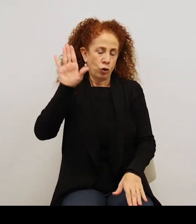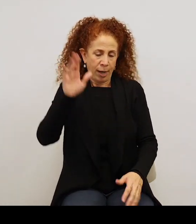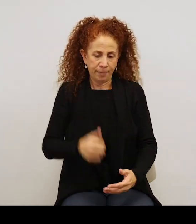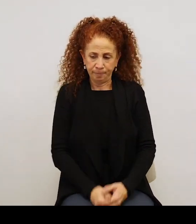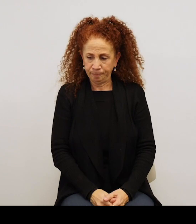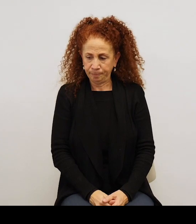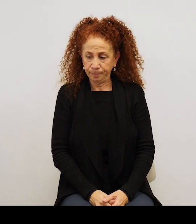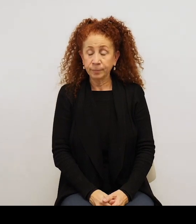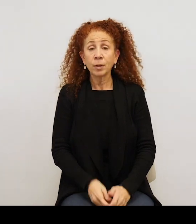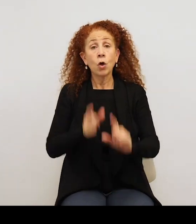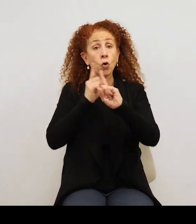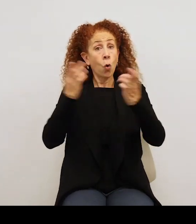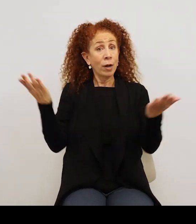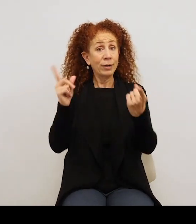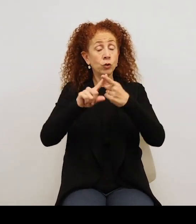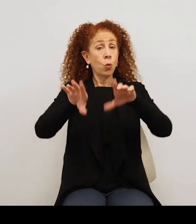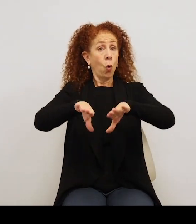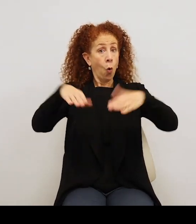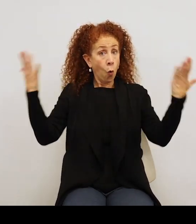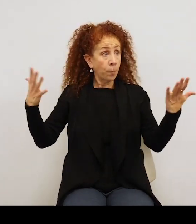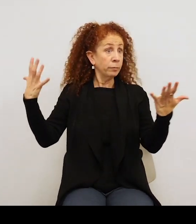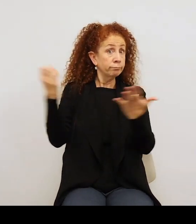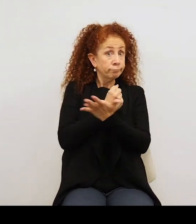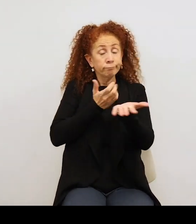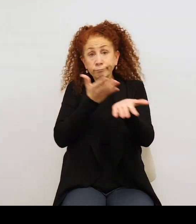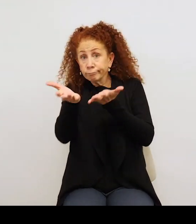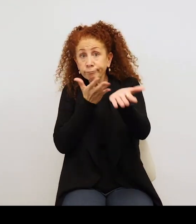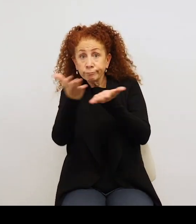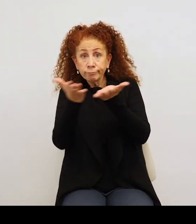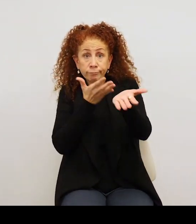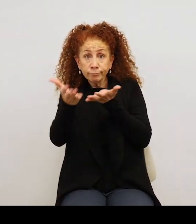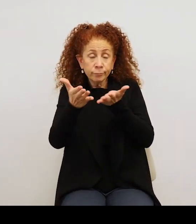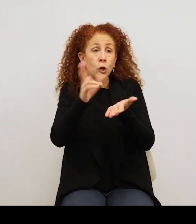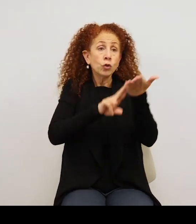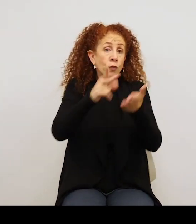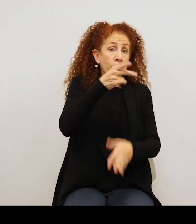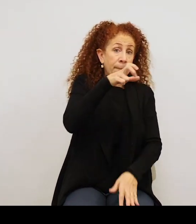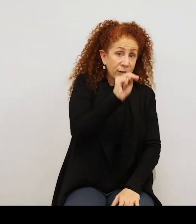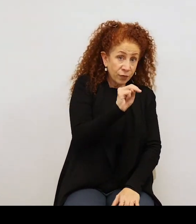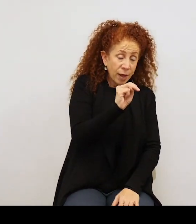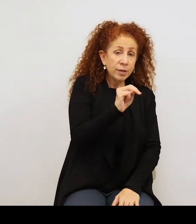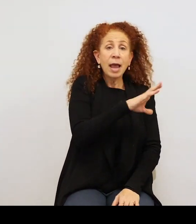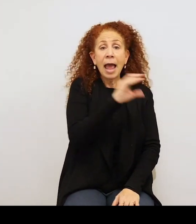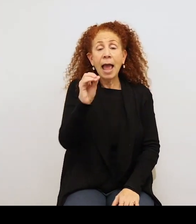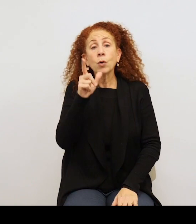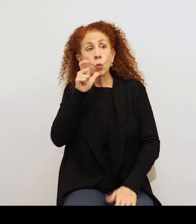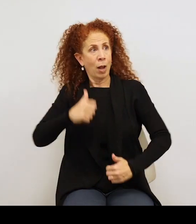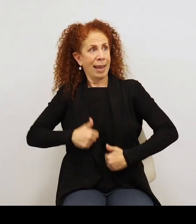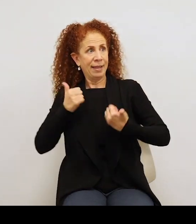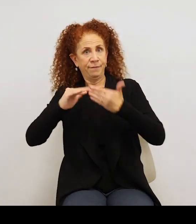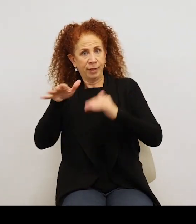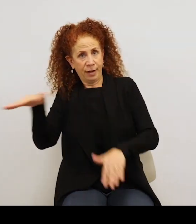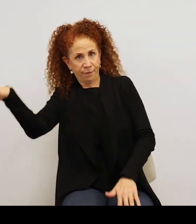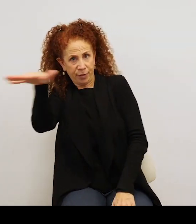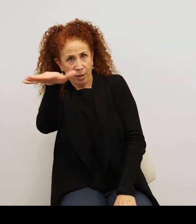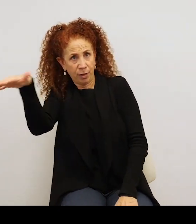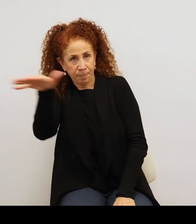Our mission here is to open a fruitful space of exchange between the University of Pennsylvania and the people of the city of Philadelphia